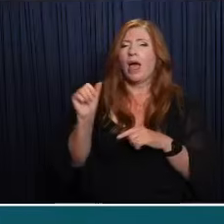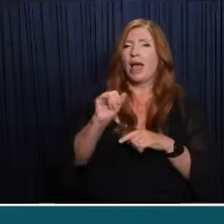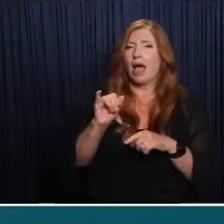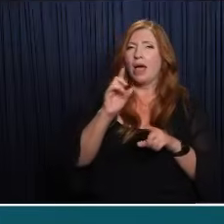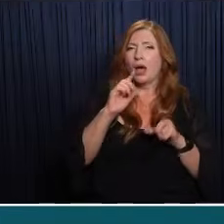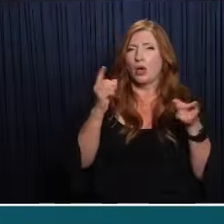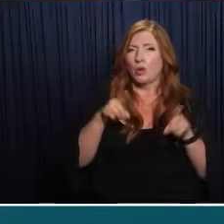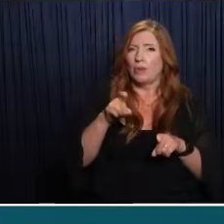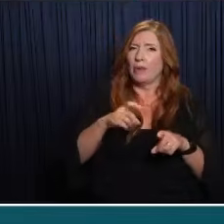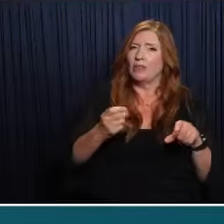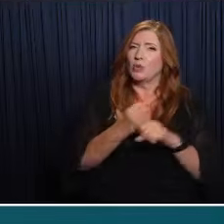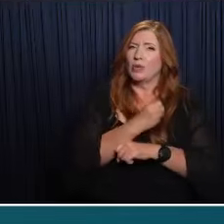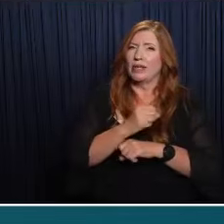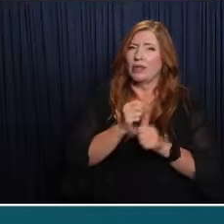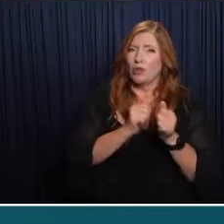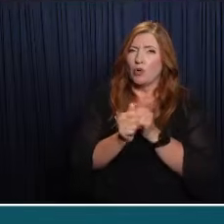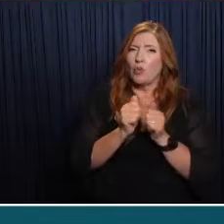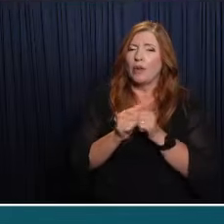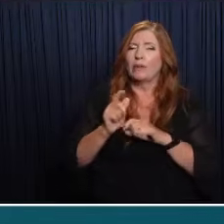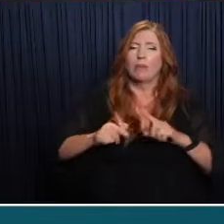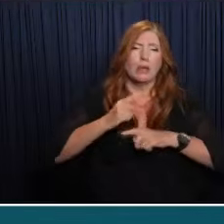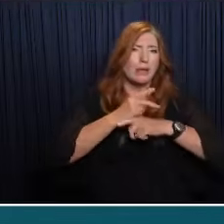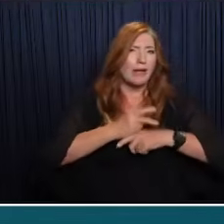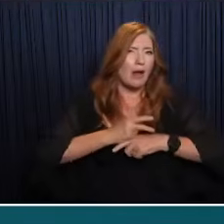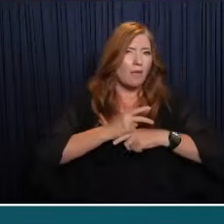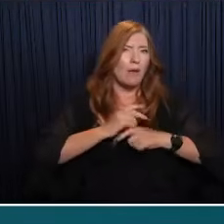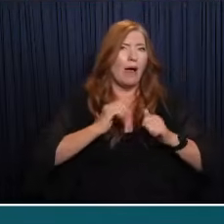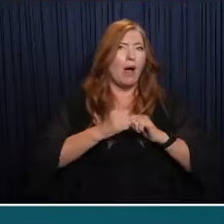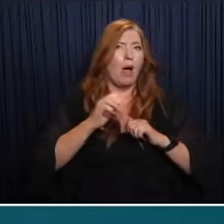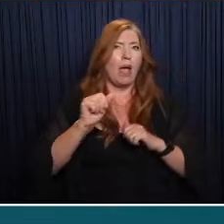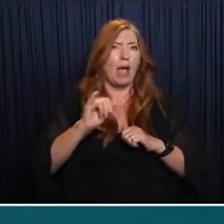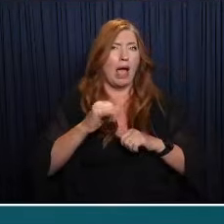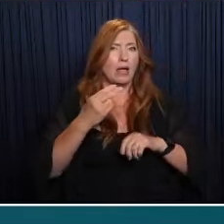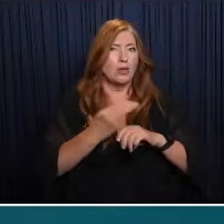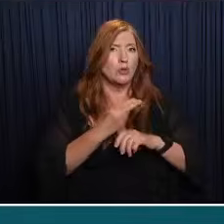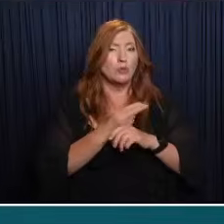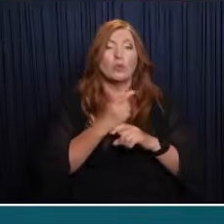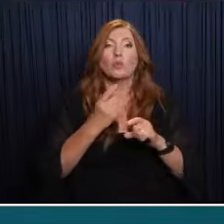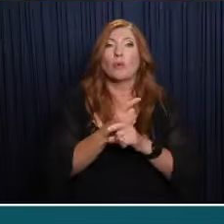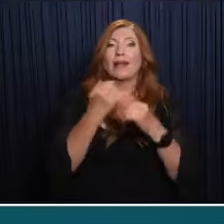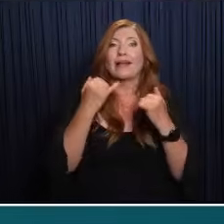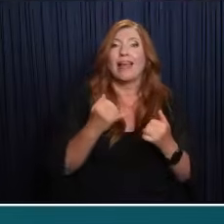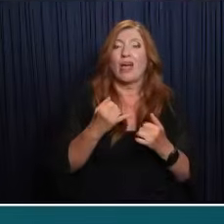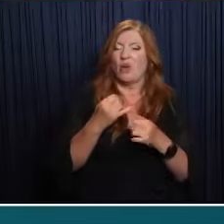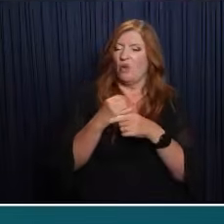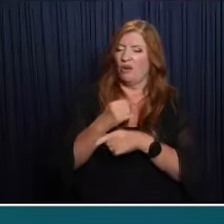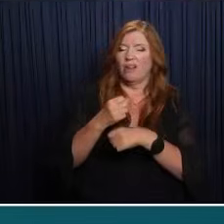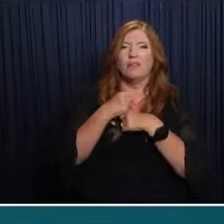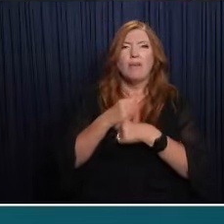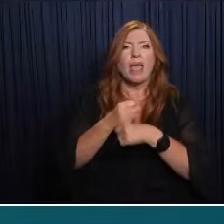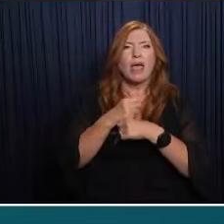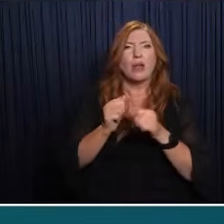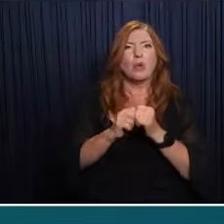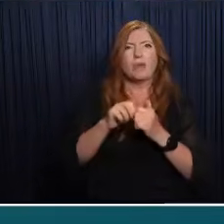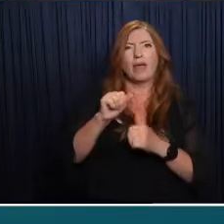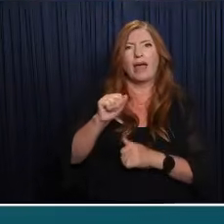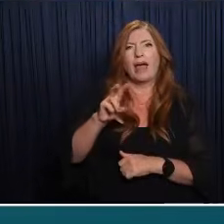THEIR HOMES. MORE IMPORTANTLY ON THE AI ISSUE, I AGREE WE HAVE TO WIN THAT RACE.